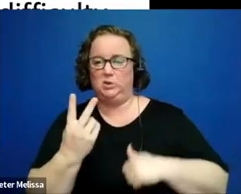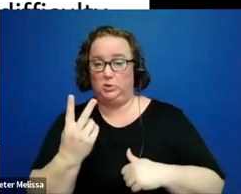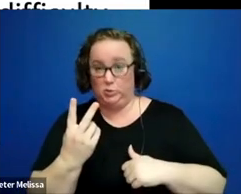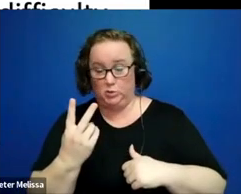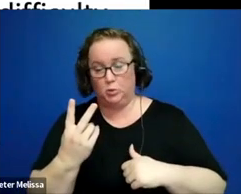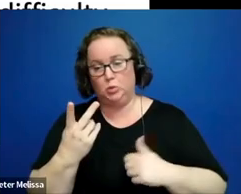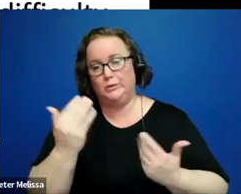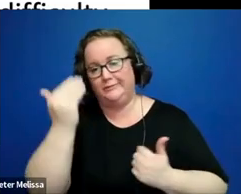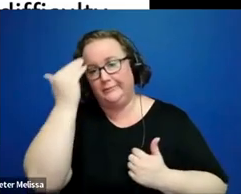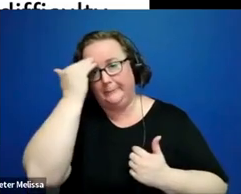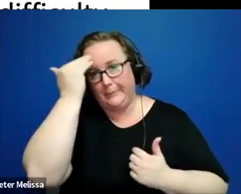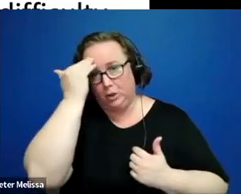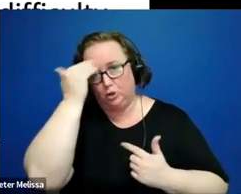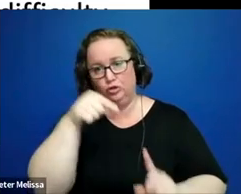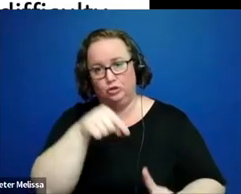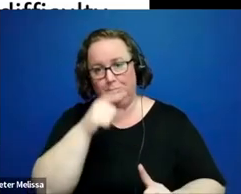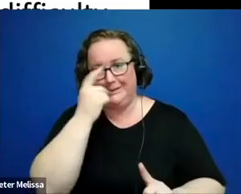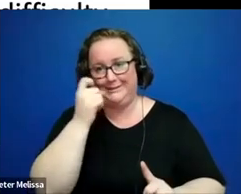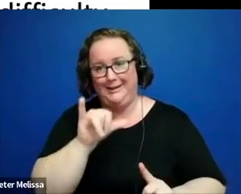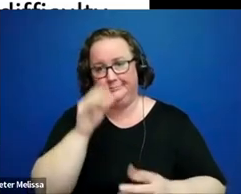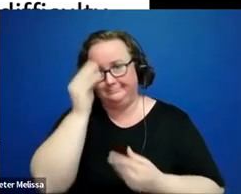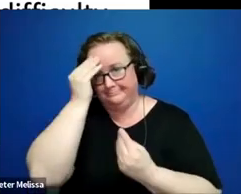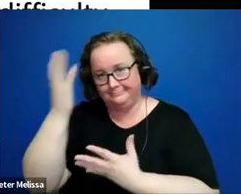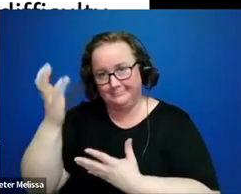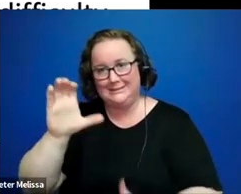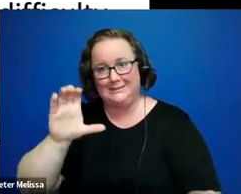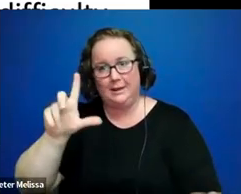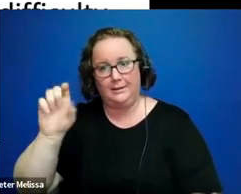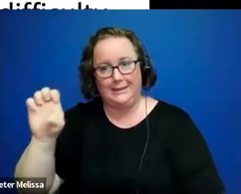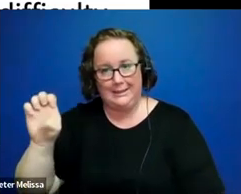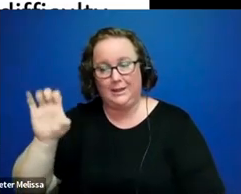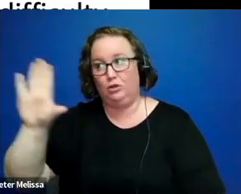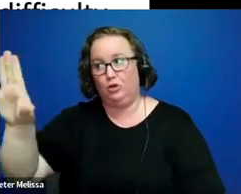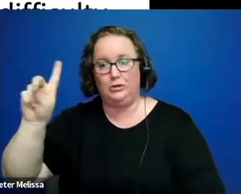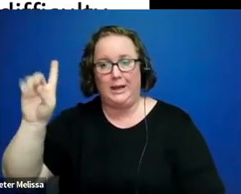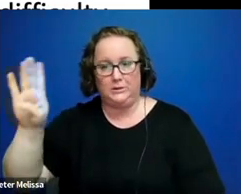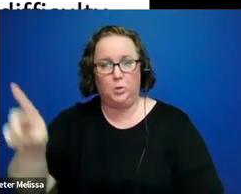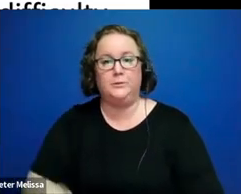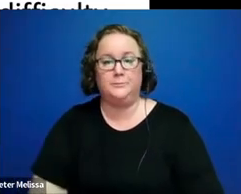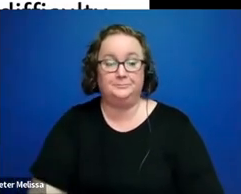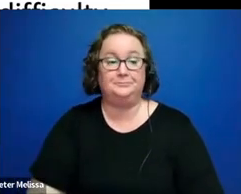inform the CLEC's dashboard. But the questions are,